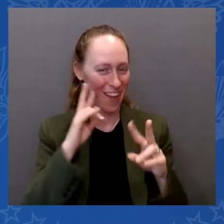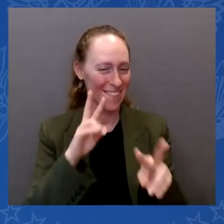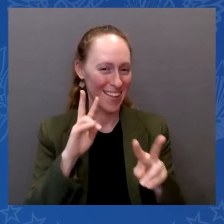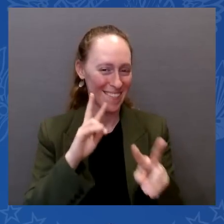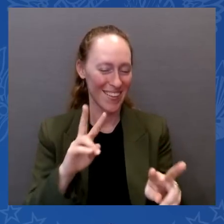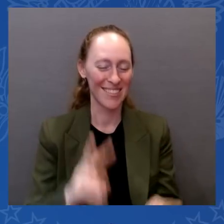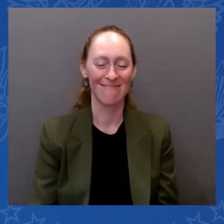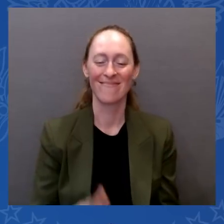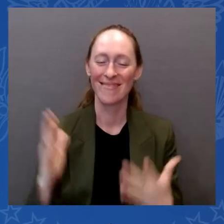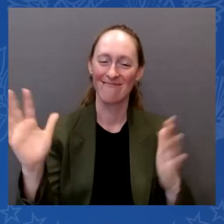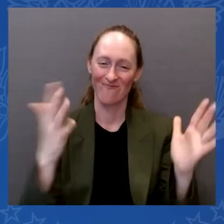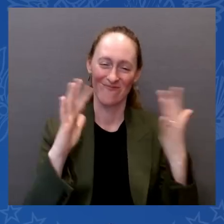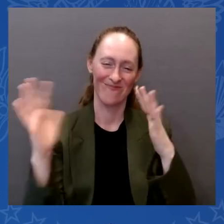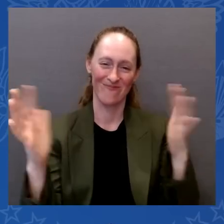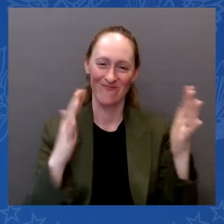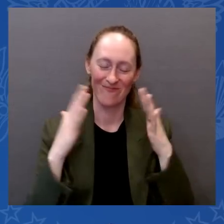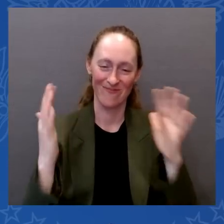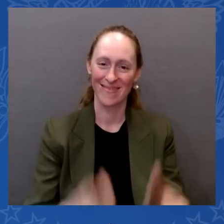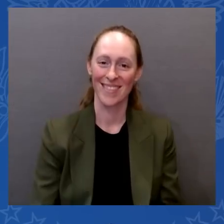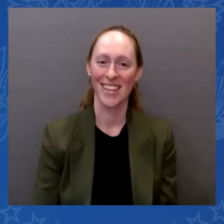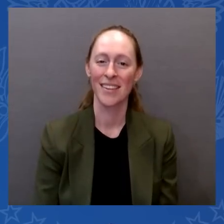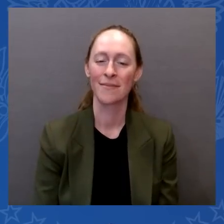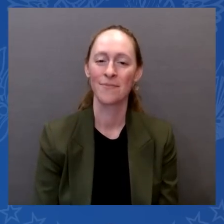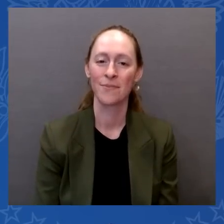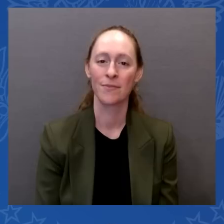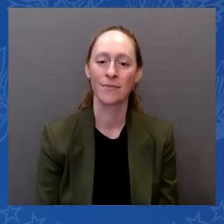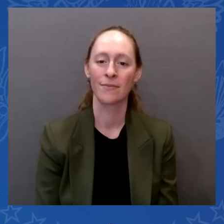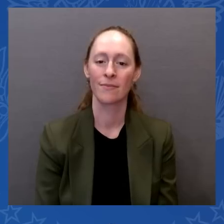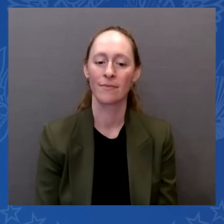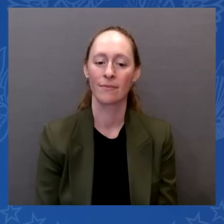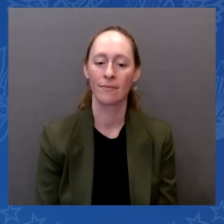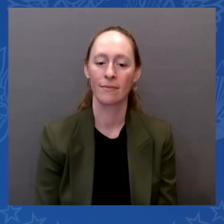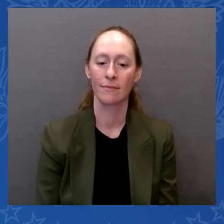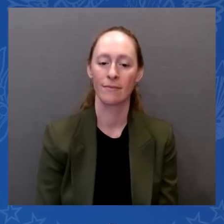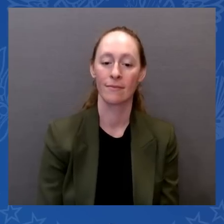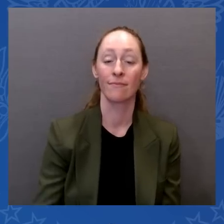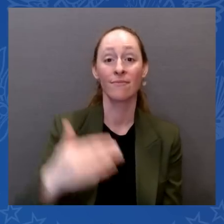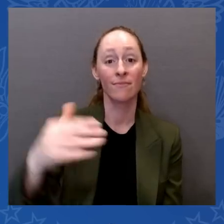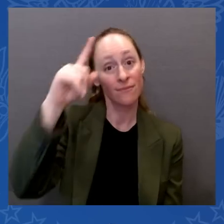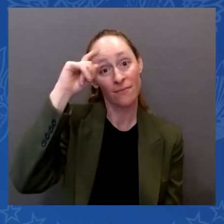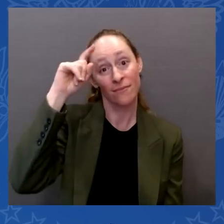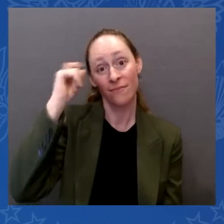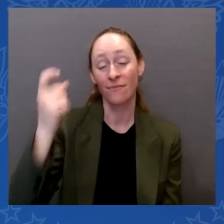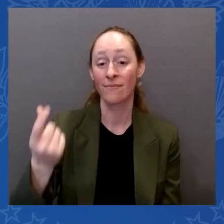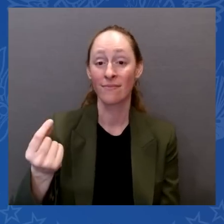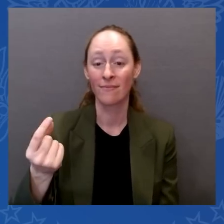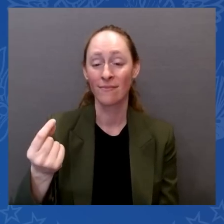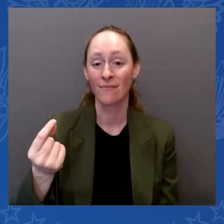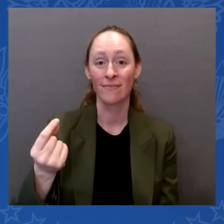This summer, Jill, my wife, joined the Labor Secretary, Marty Walsh,